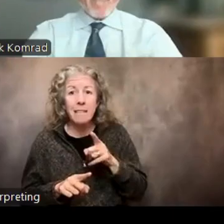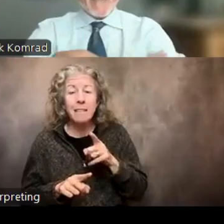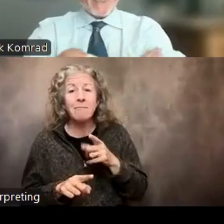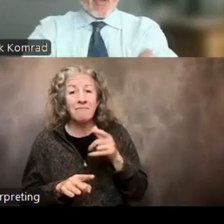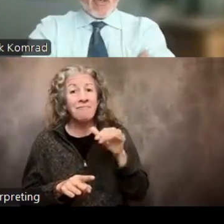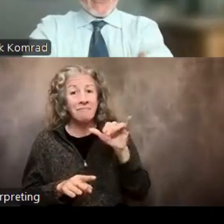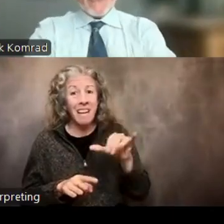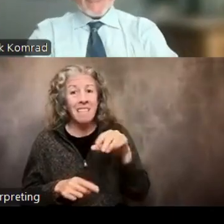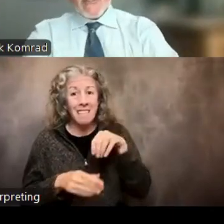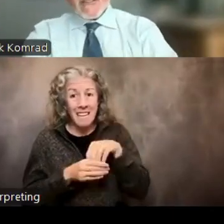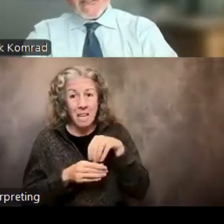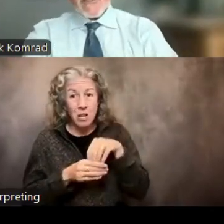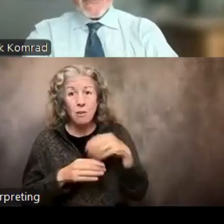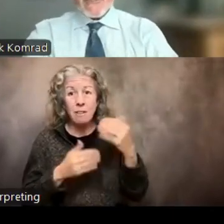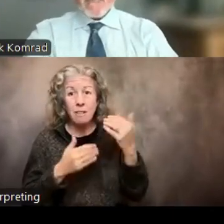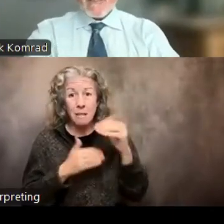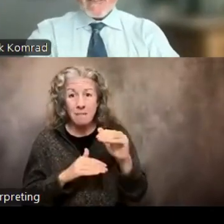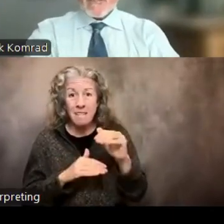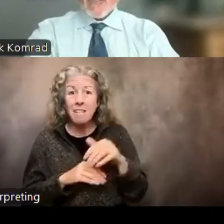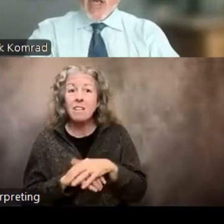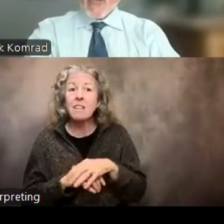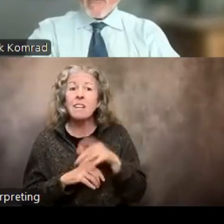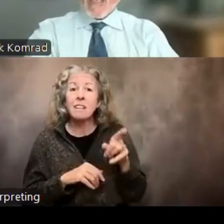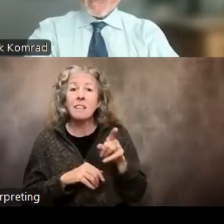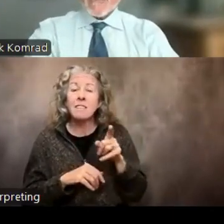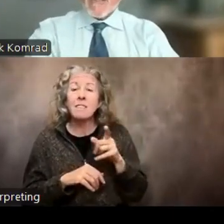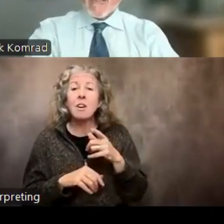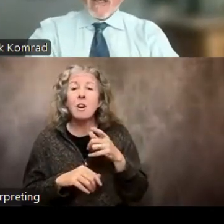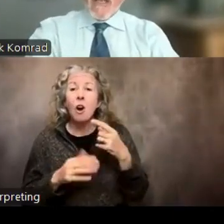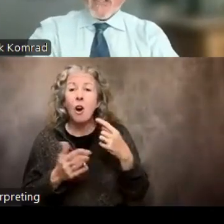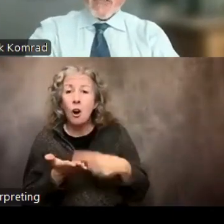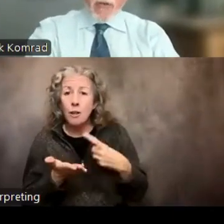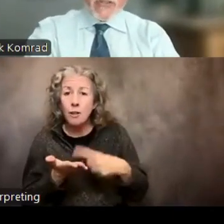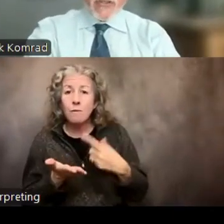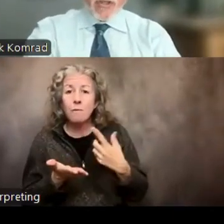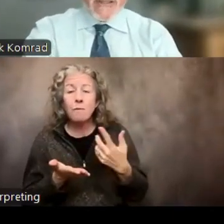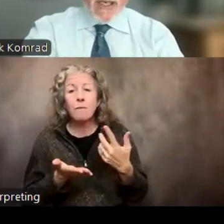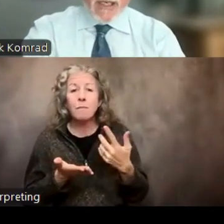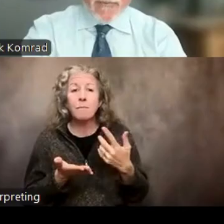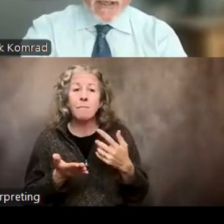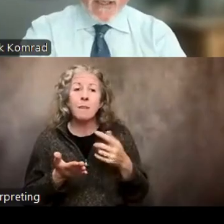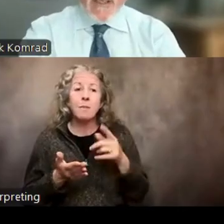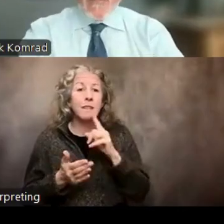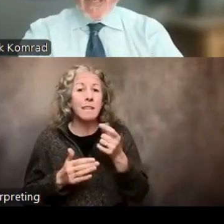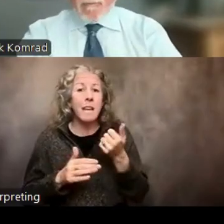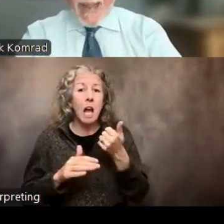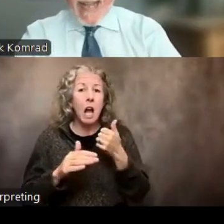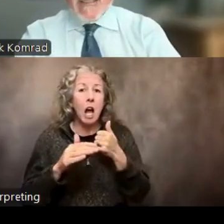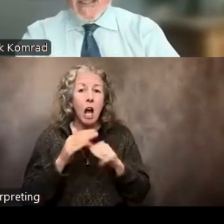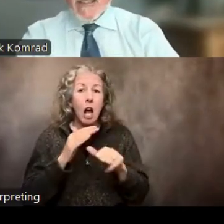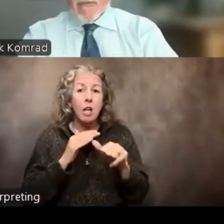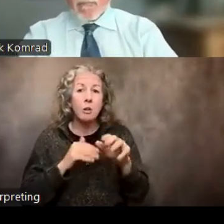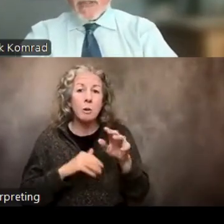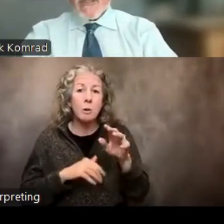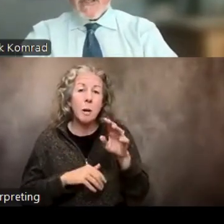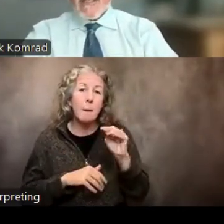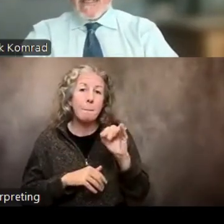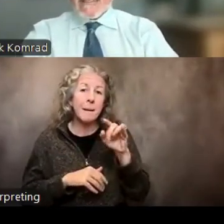page should argues serious mental illness undermines a patient's personal autonomy, the capacities of a person that